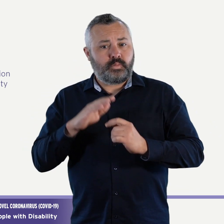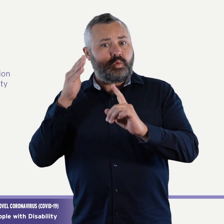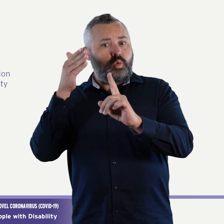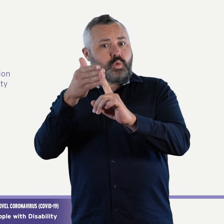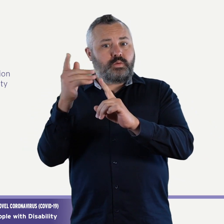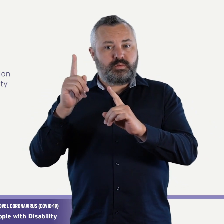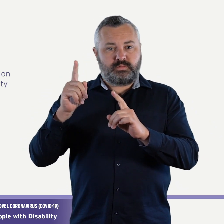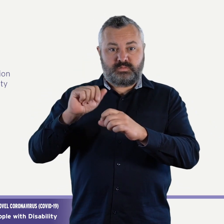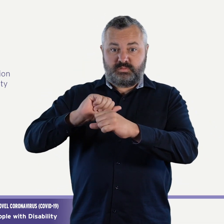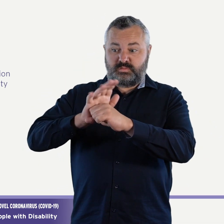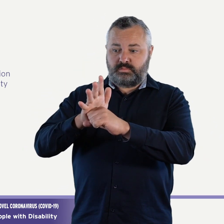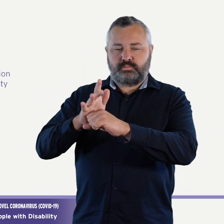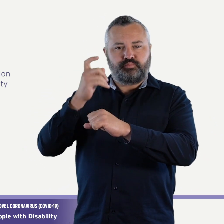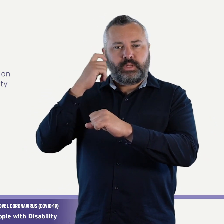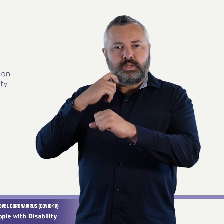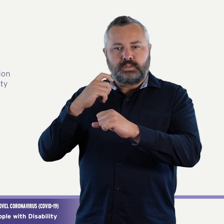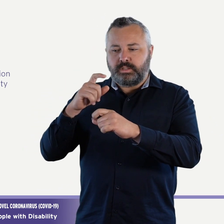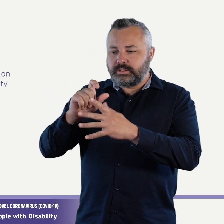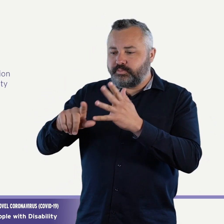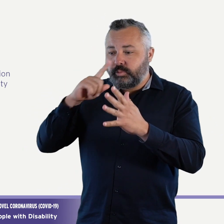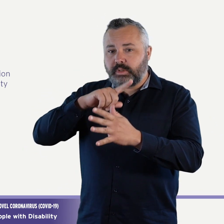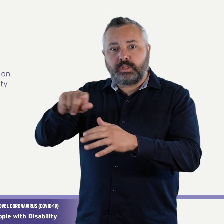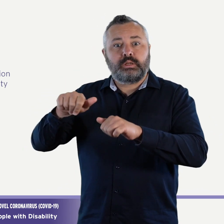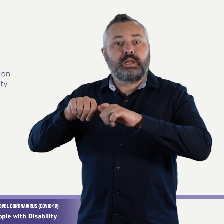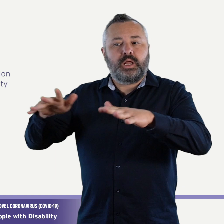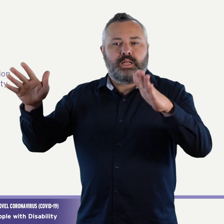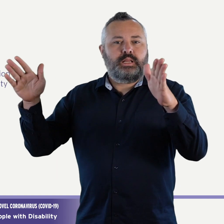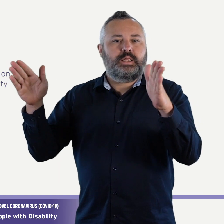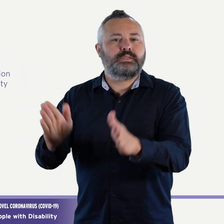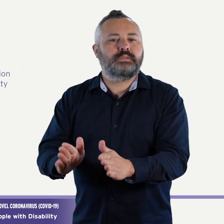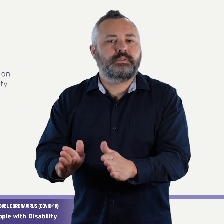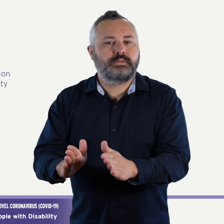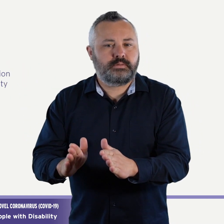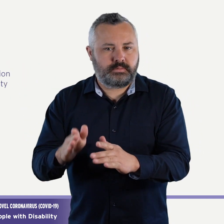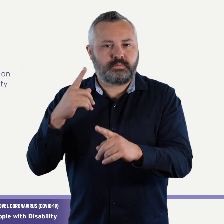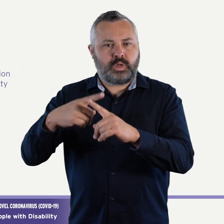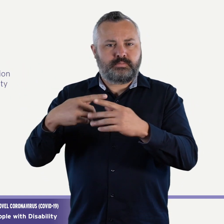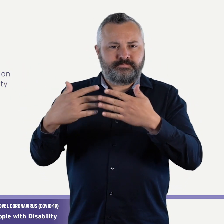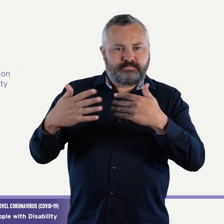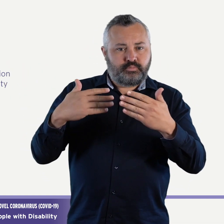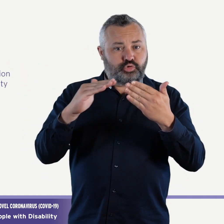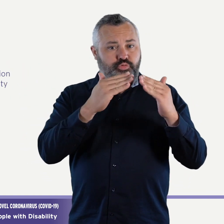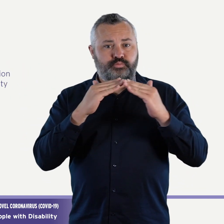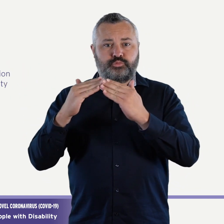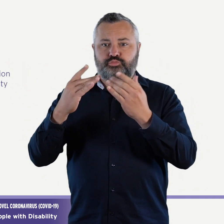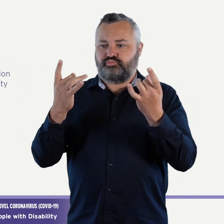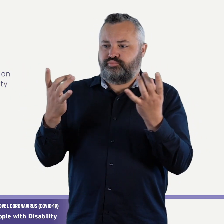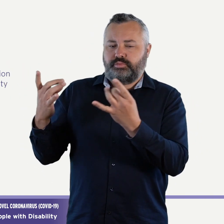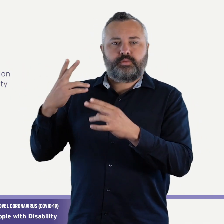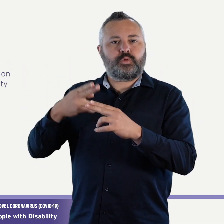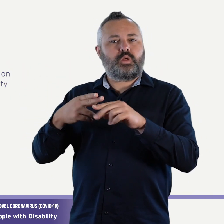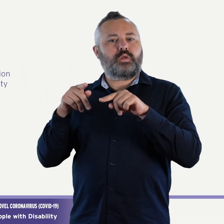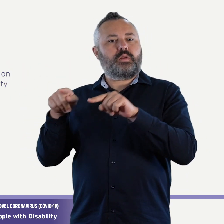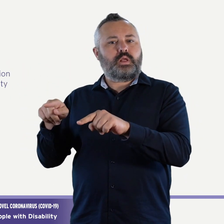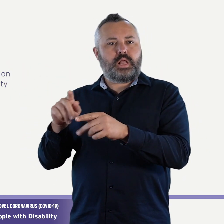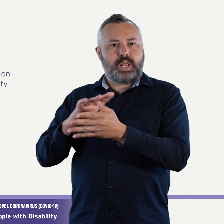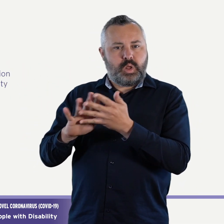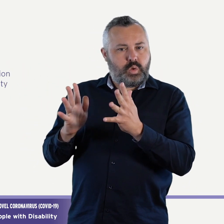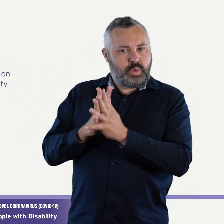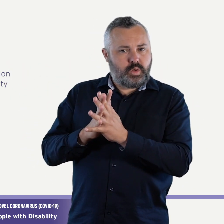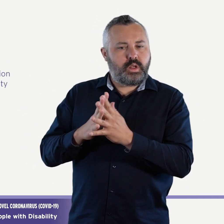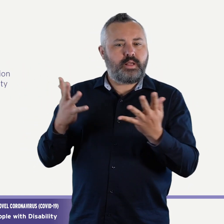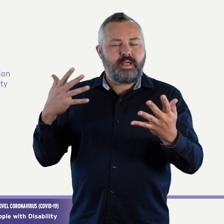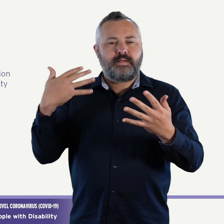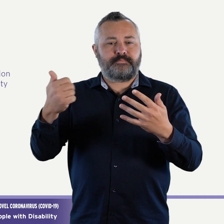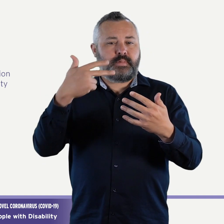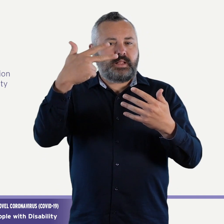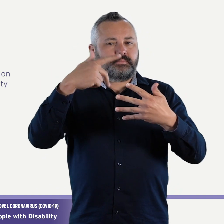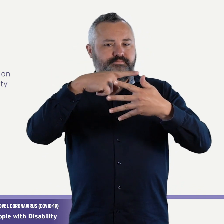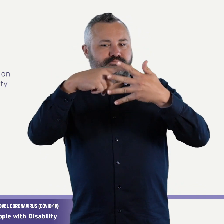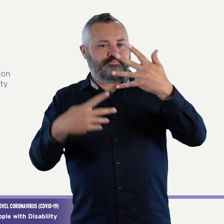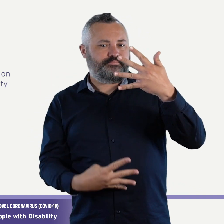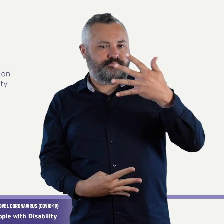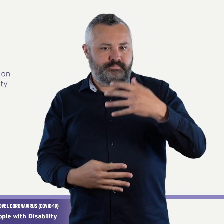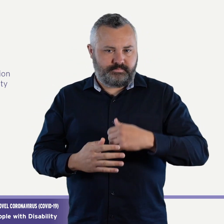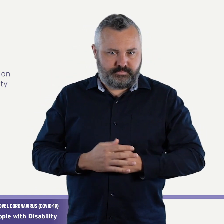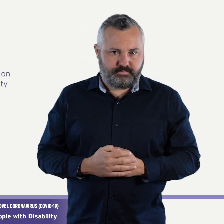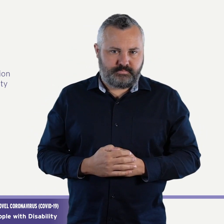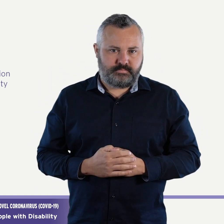Aim: Reduce the risk of infection in people with disability and facilitate community preparedness through: